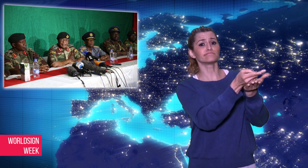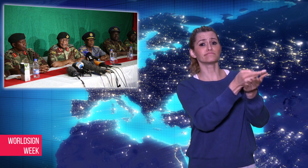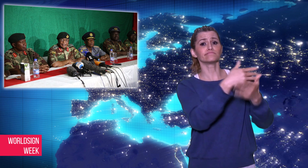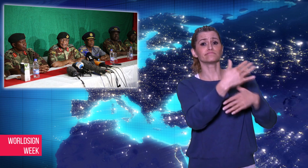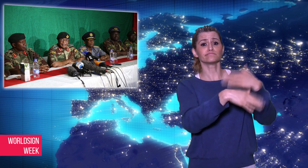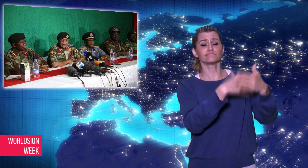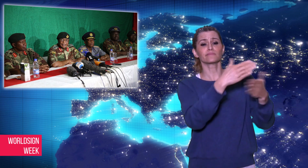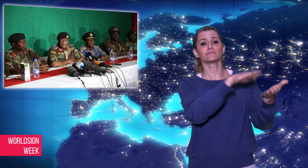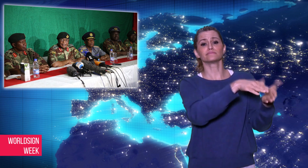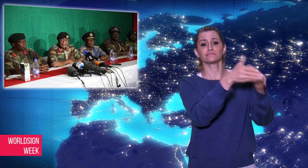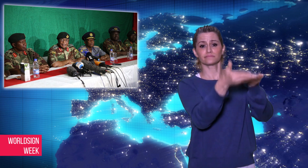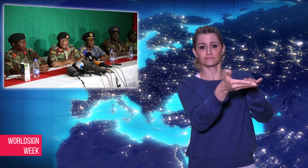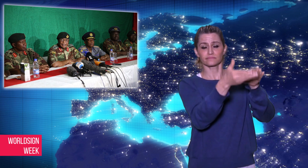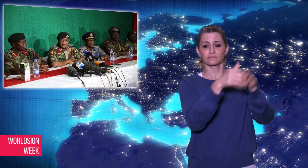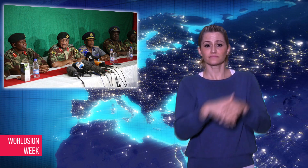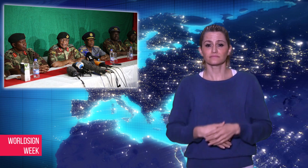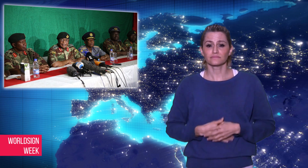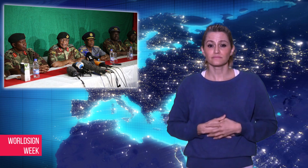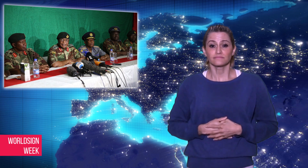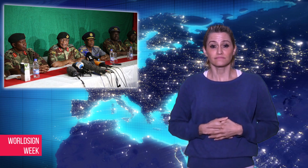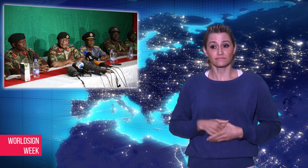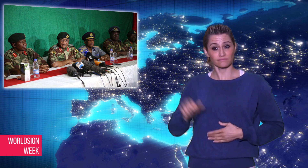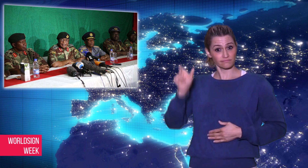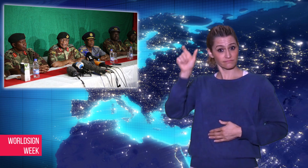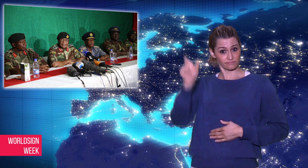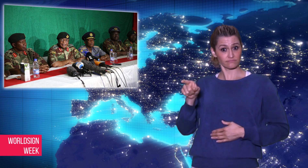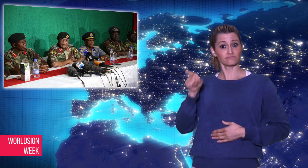medical treatment.